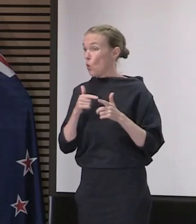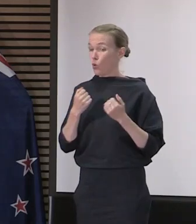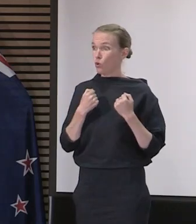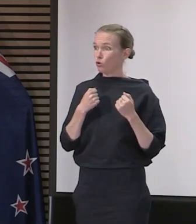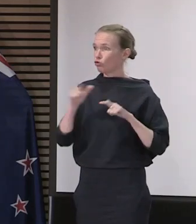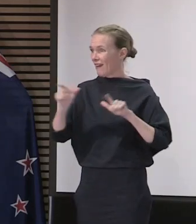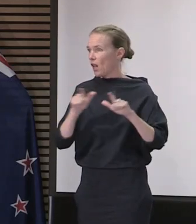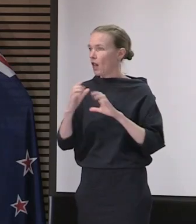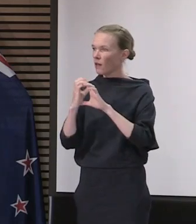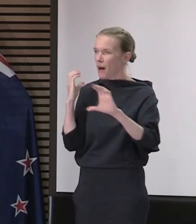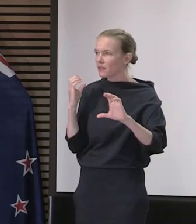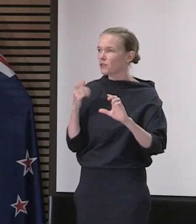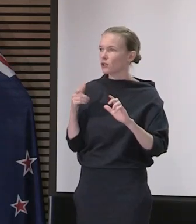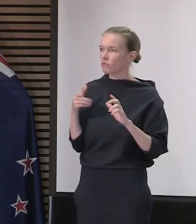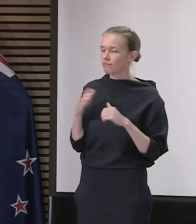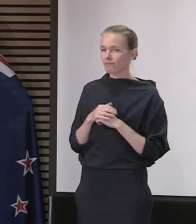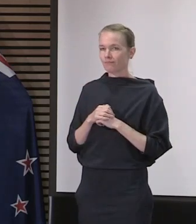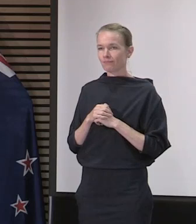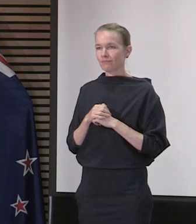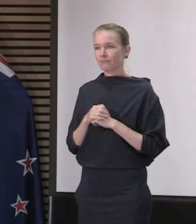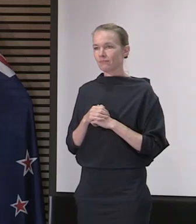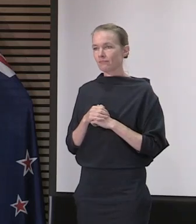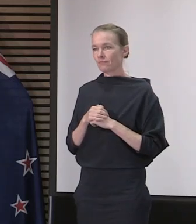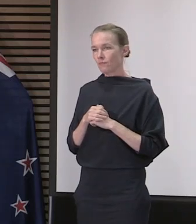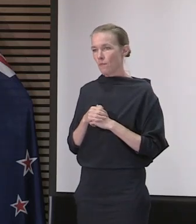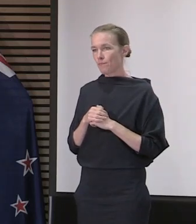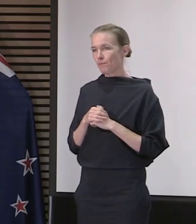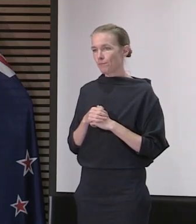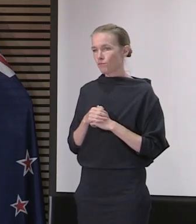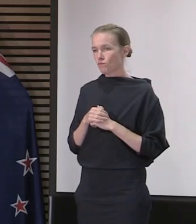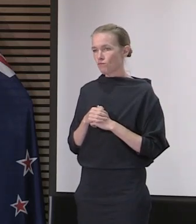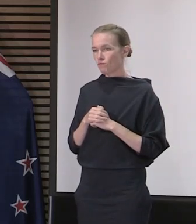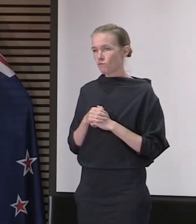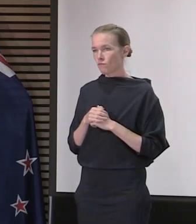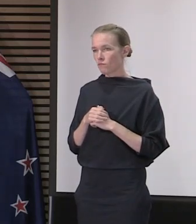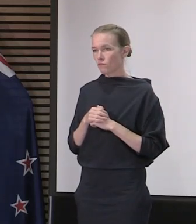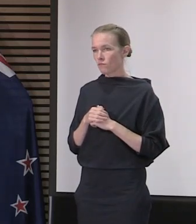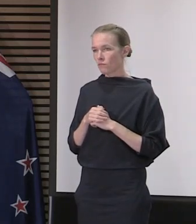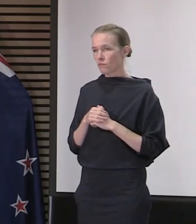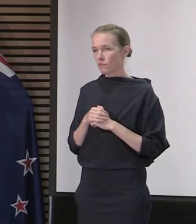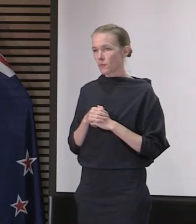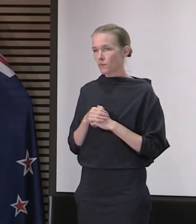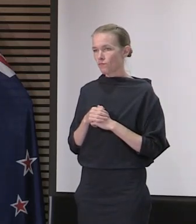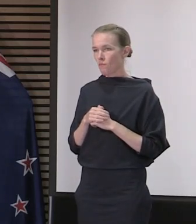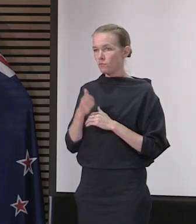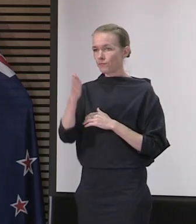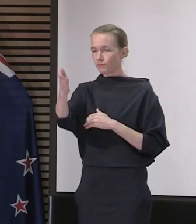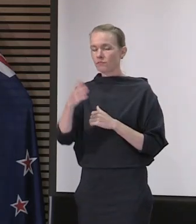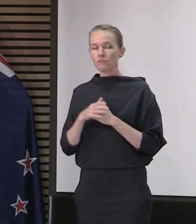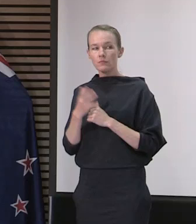being observed in whatever setting, including whether it is domestic travel. What do you think is the